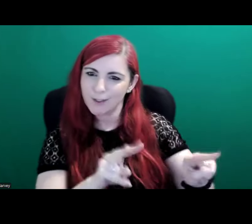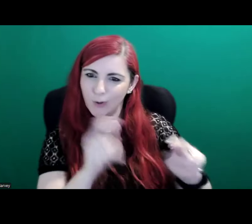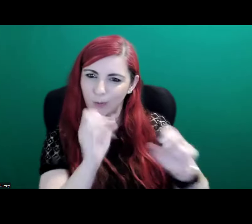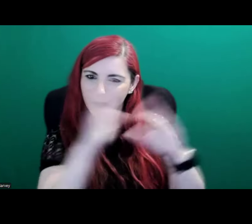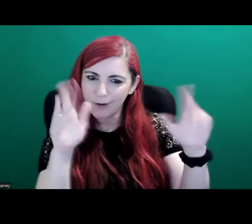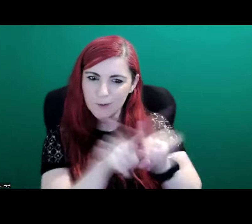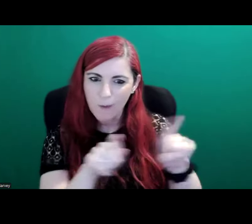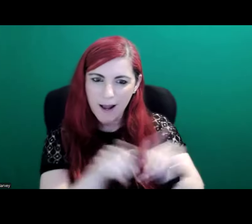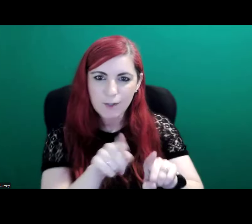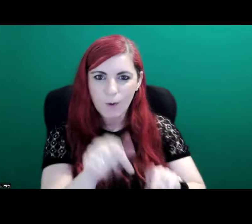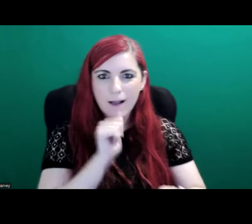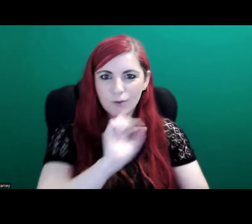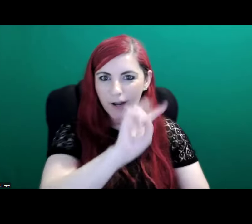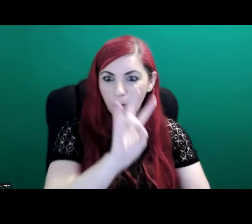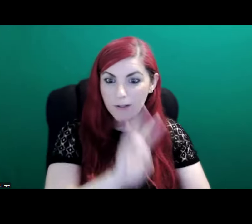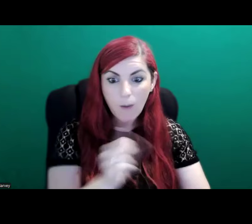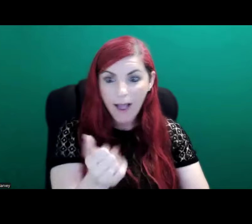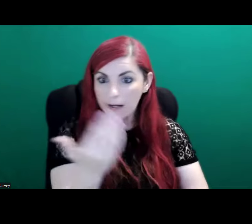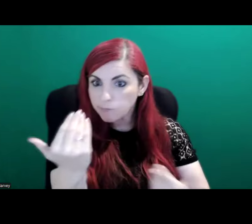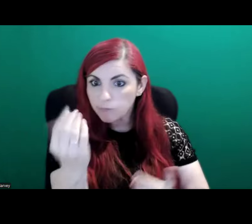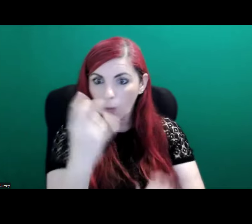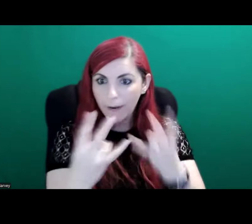questions, as I mentioned, any questions that people have, please put them in the Q &